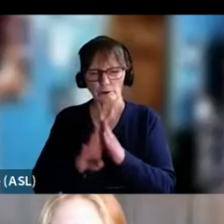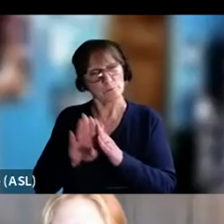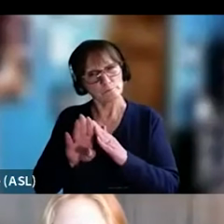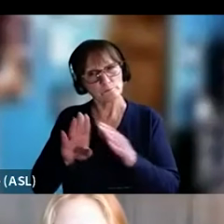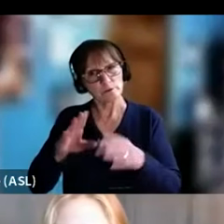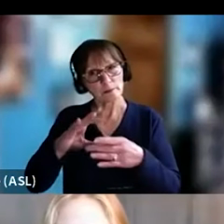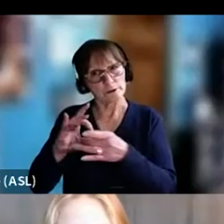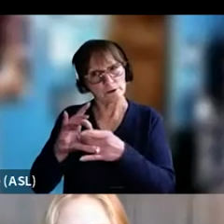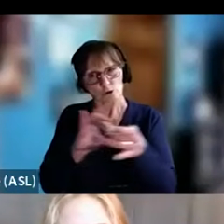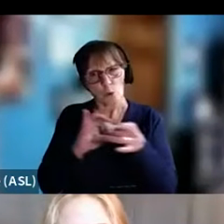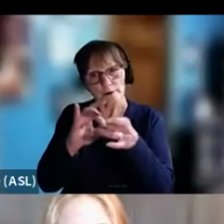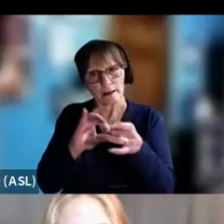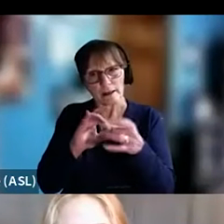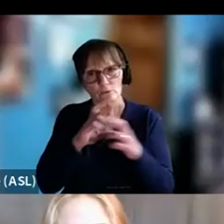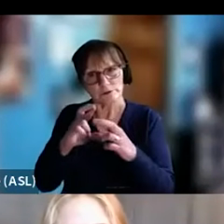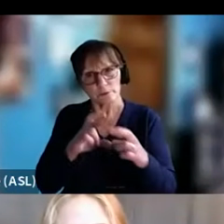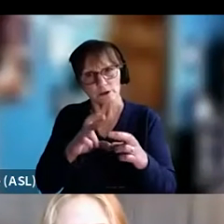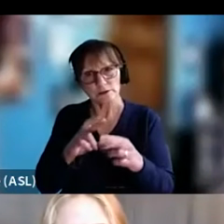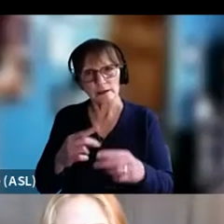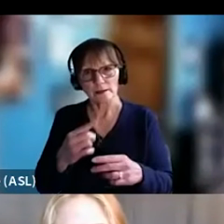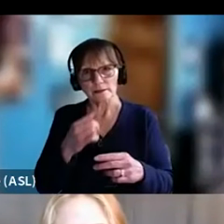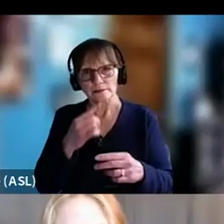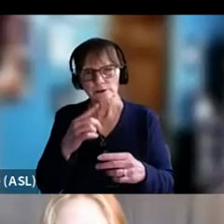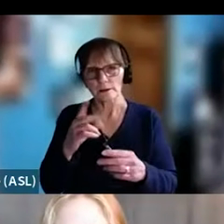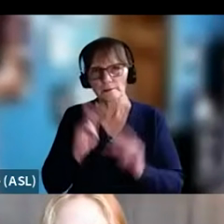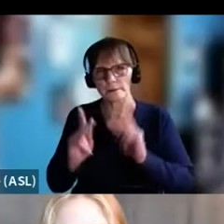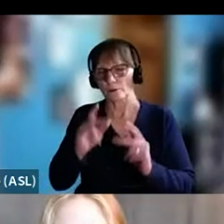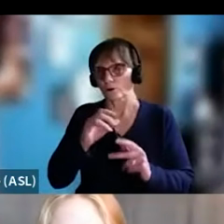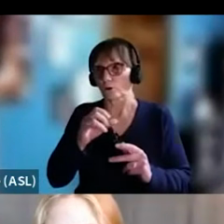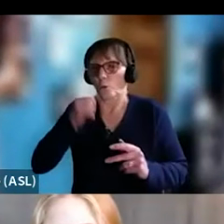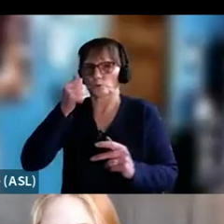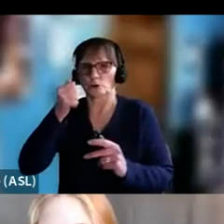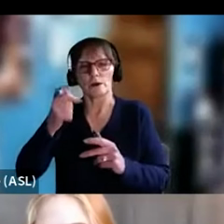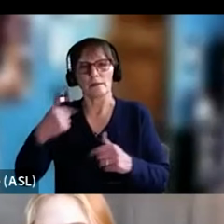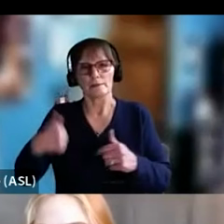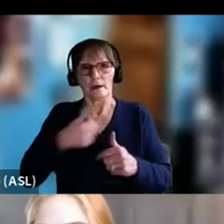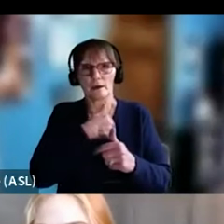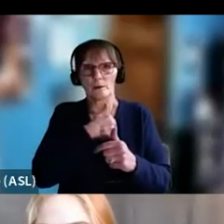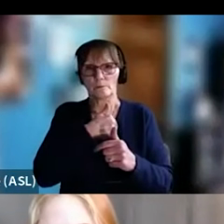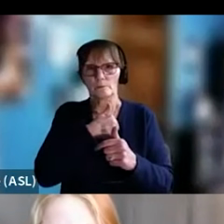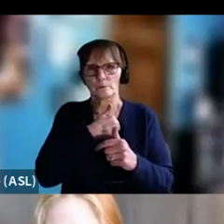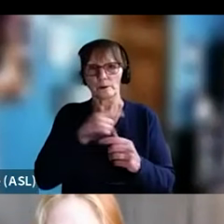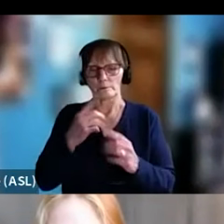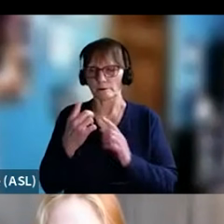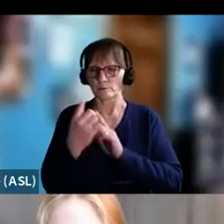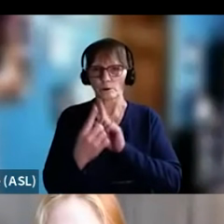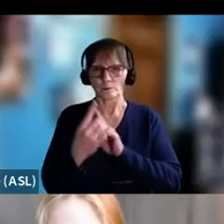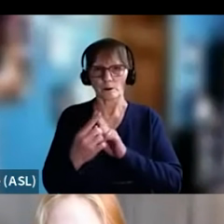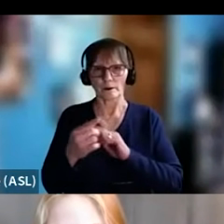just to what others were saying around folks that are much older and what we would one-on-one saying this person is very vulnerable